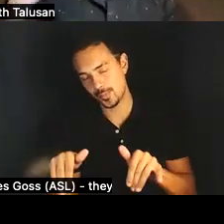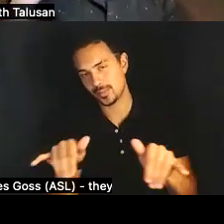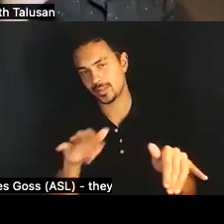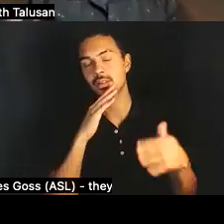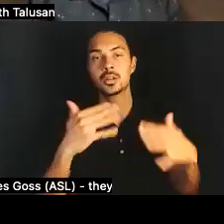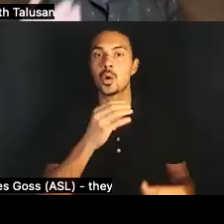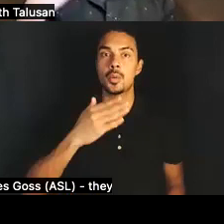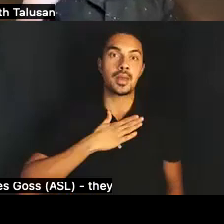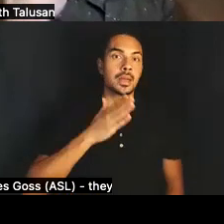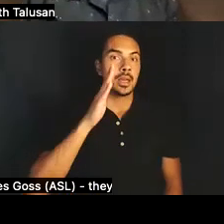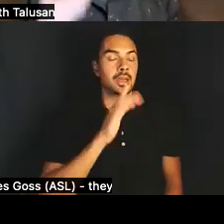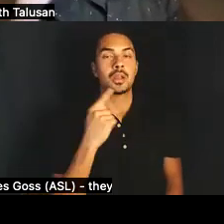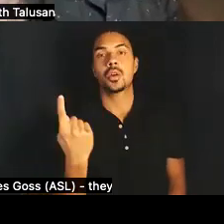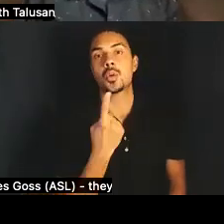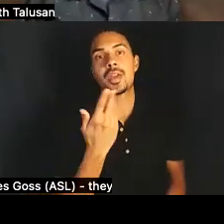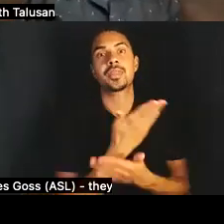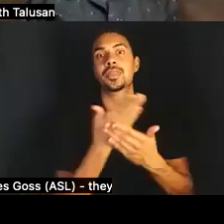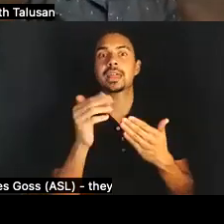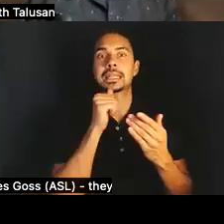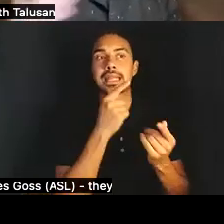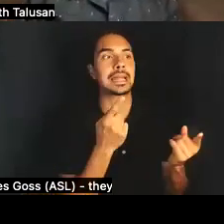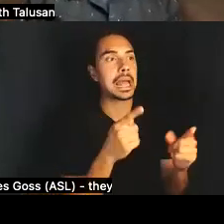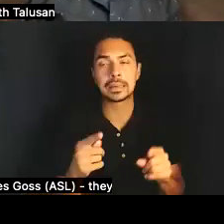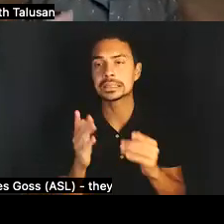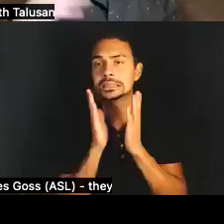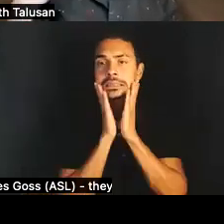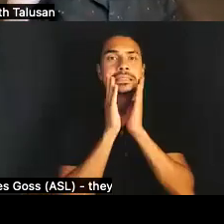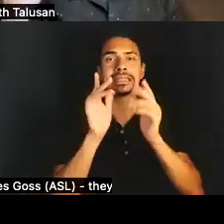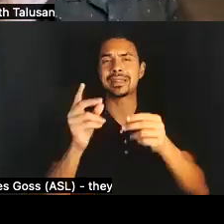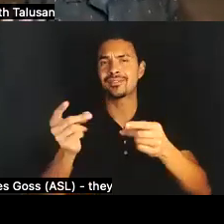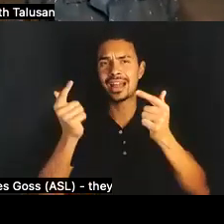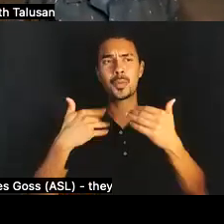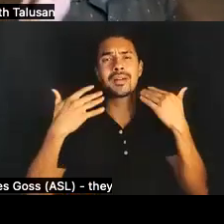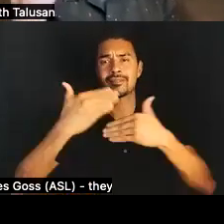it's a very common tendency to feel that all my God, things are not happening.